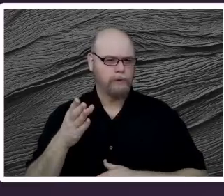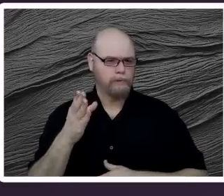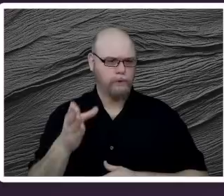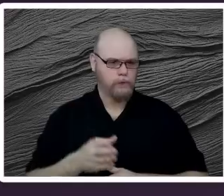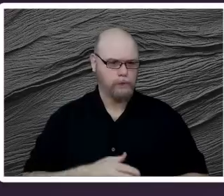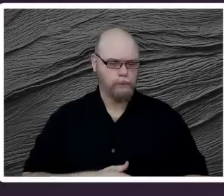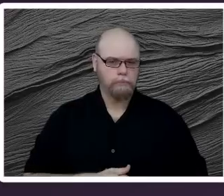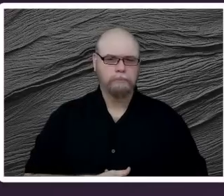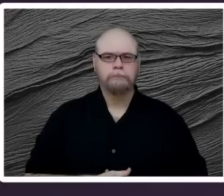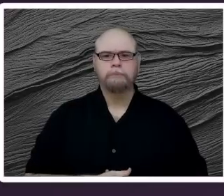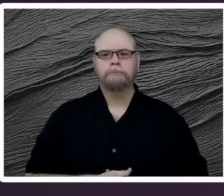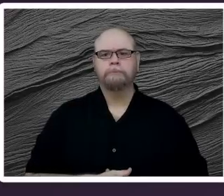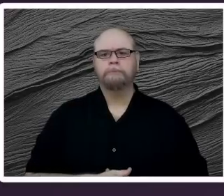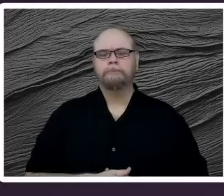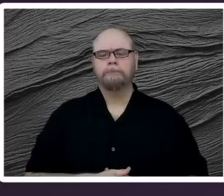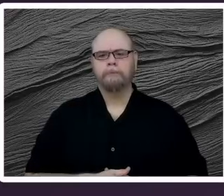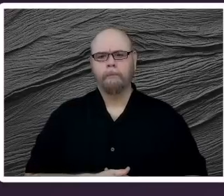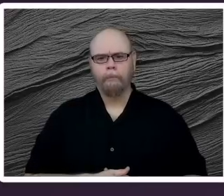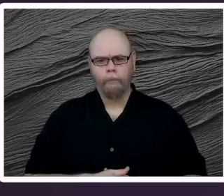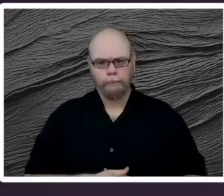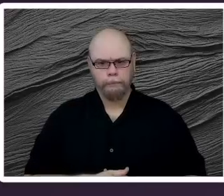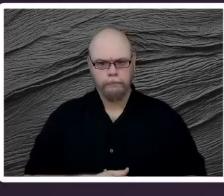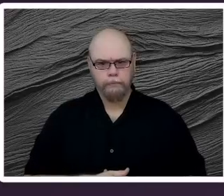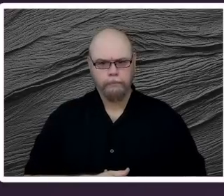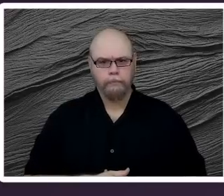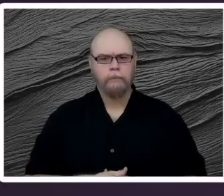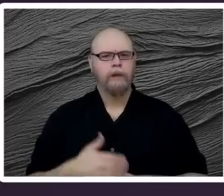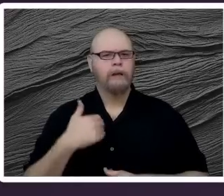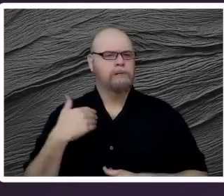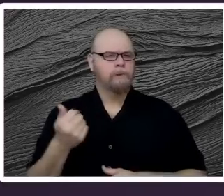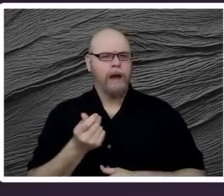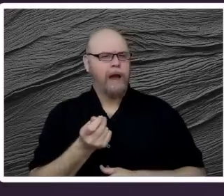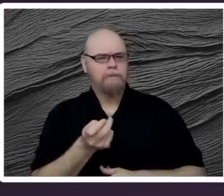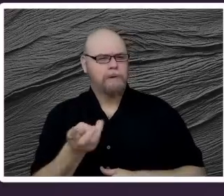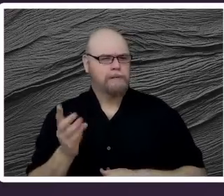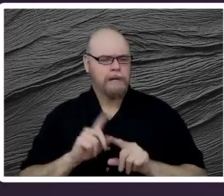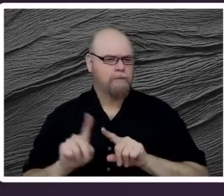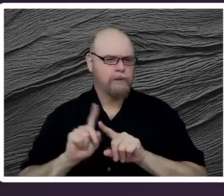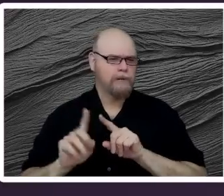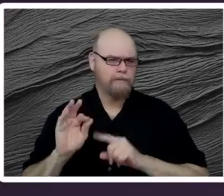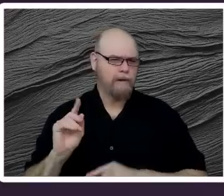there's a variety of factors that we consider, and these are ranked in order of importance. So,